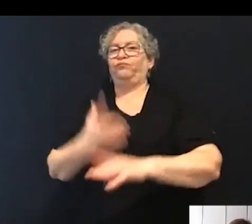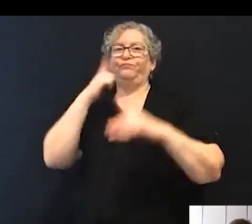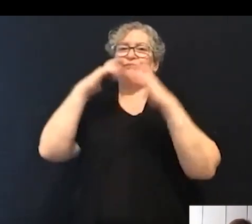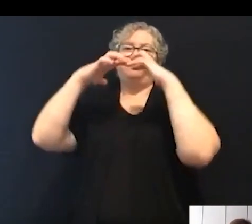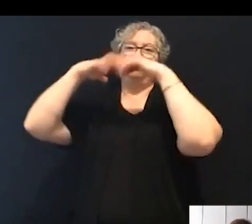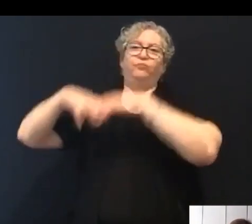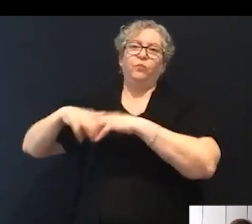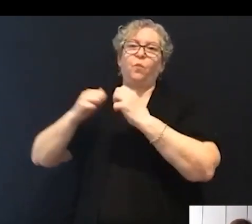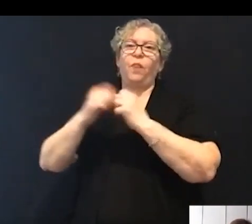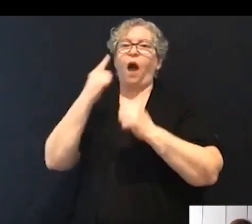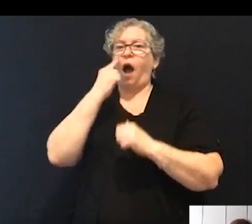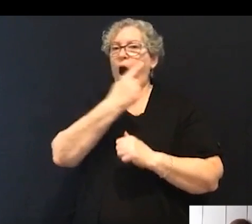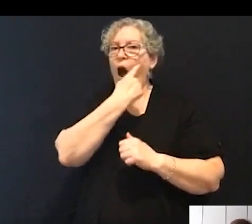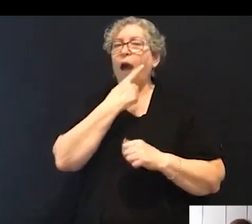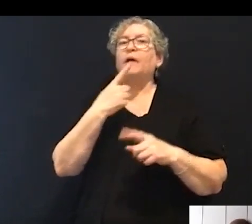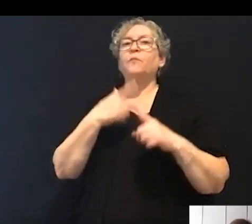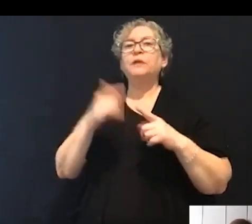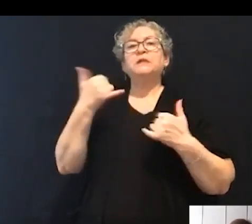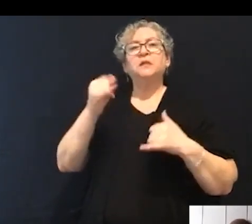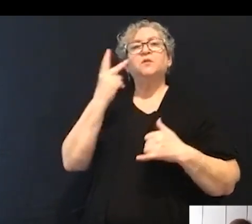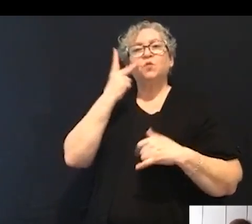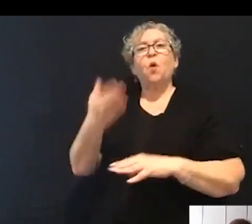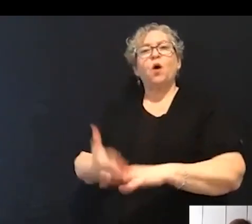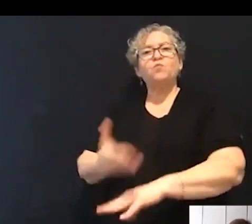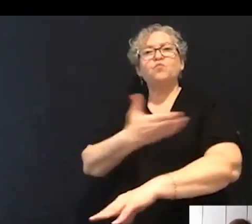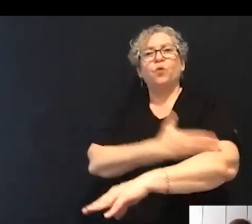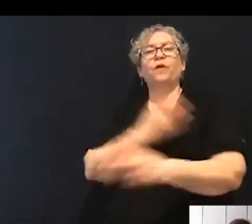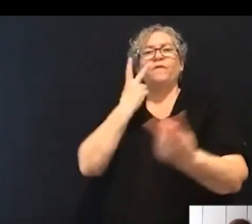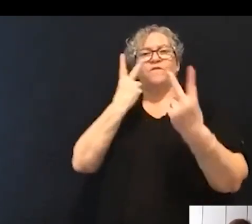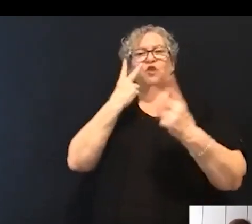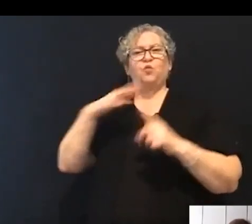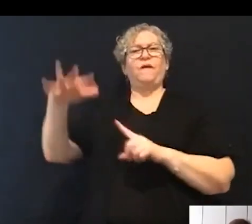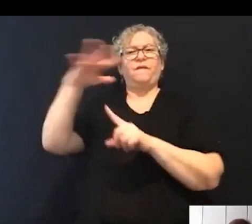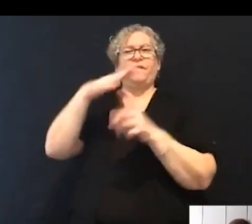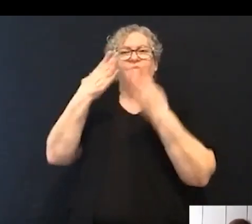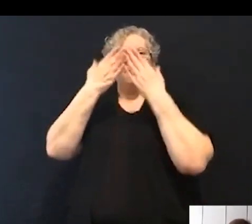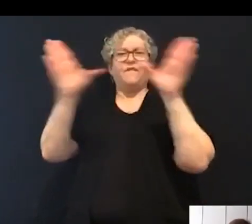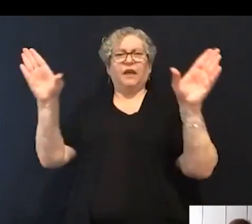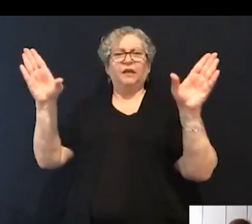Still saw an improvement in the visual field and in the retinal light sensitivity.